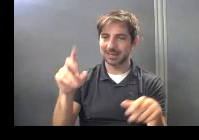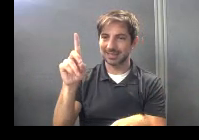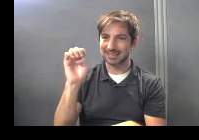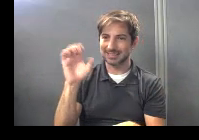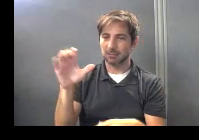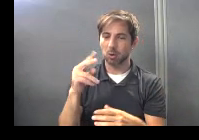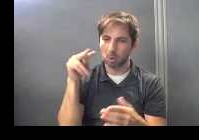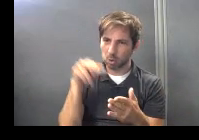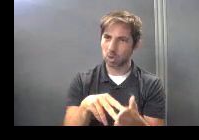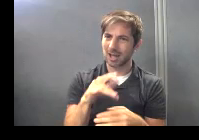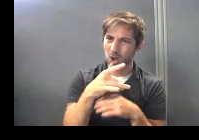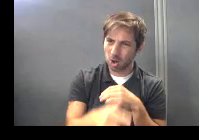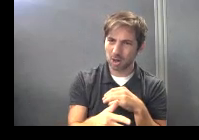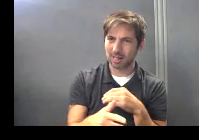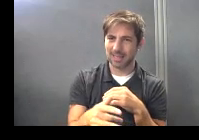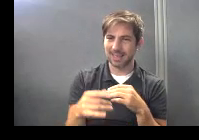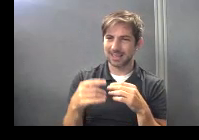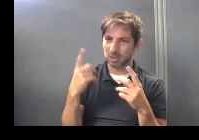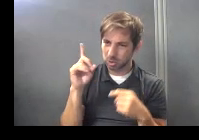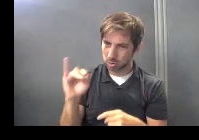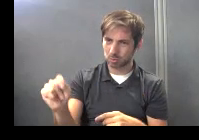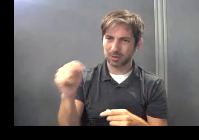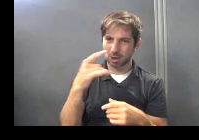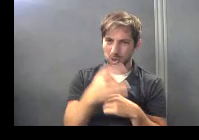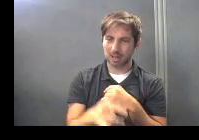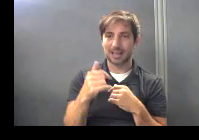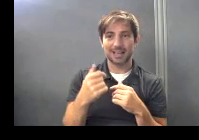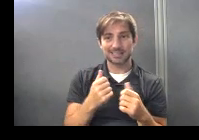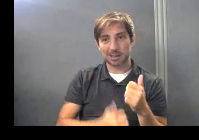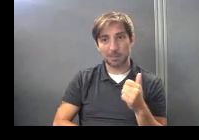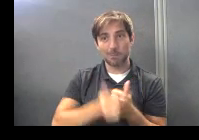DON'T WAIT UNTIL THE LAST MINUTE. OUR HIGHEST VOLUME IN OUR ELECTRONIC SYSTEM